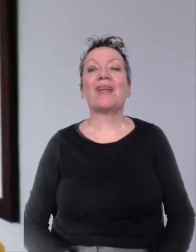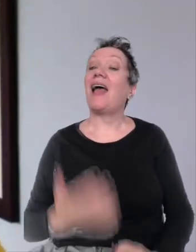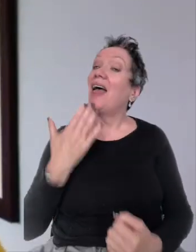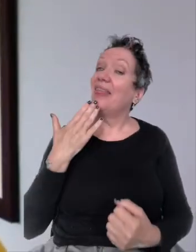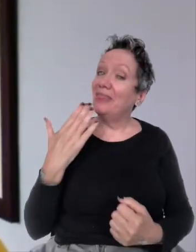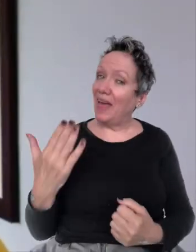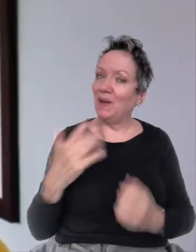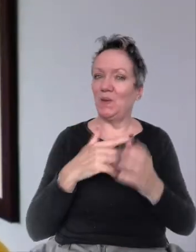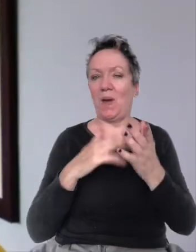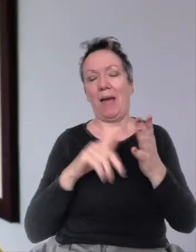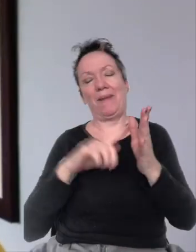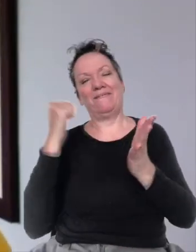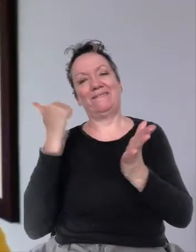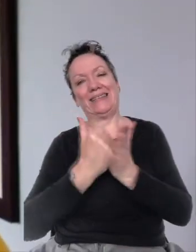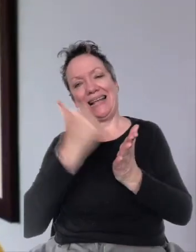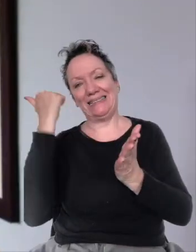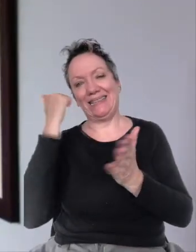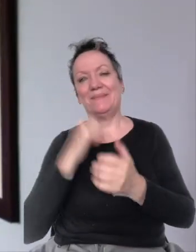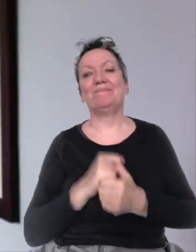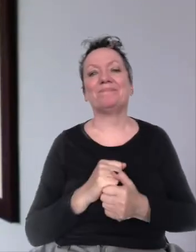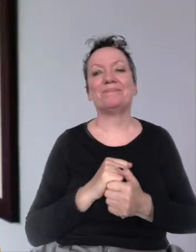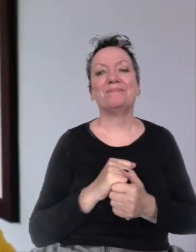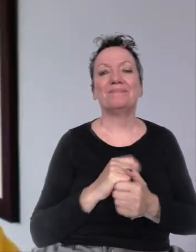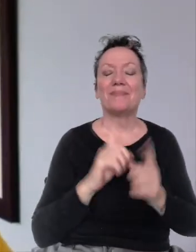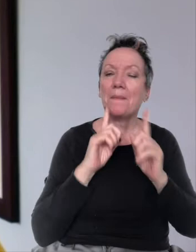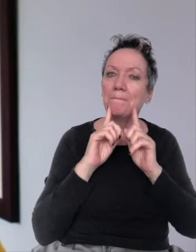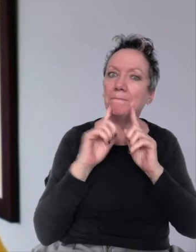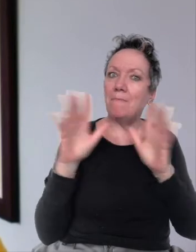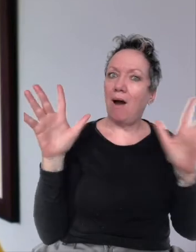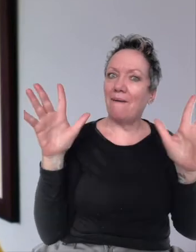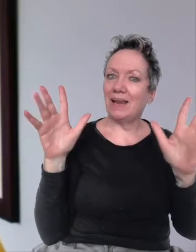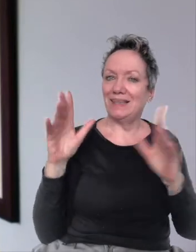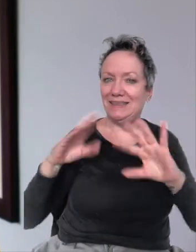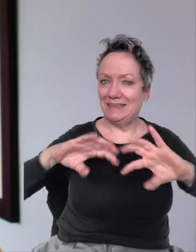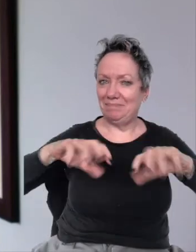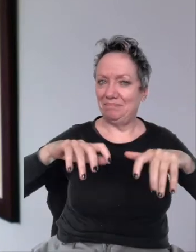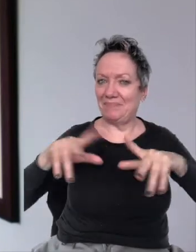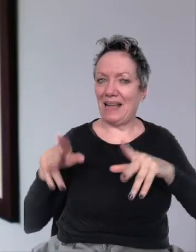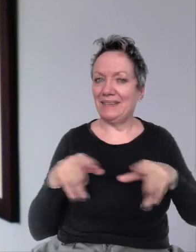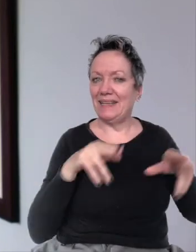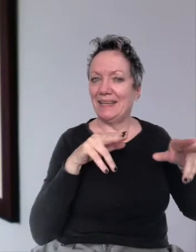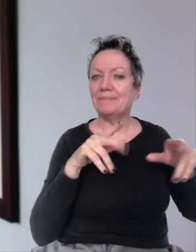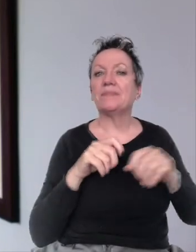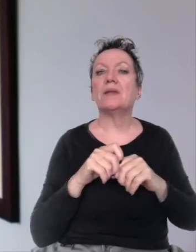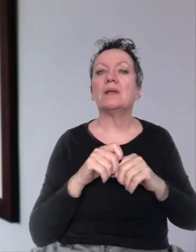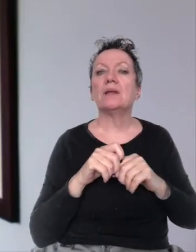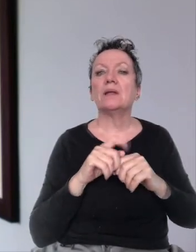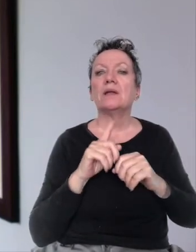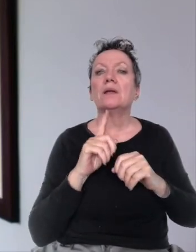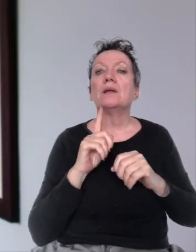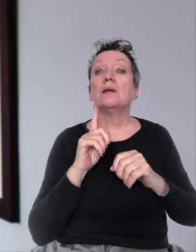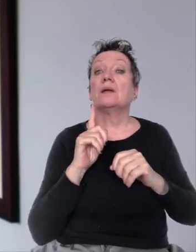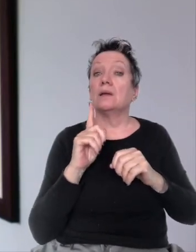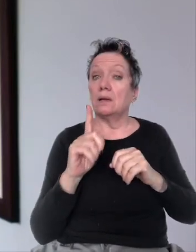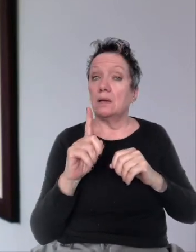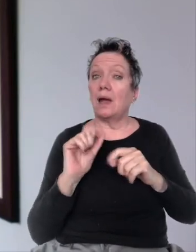That was that brilliant by the magic of editing. So just to share a few things about the plan for the next Northeast sculpture